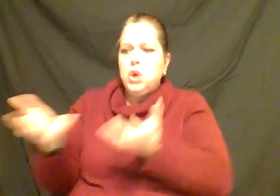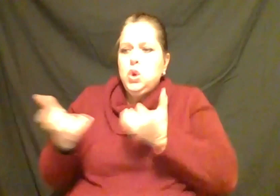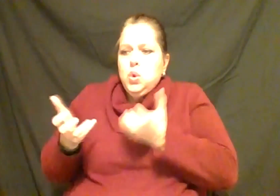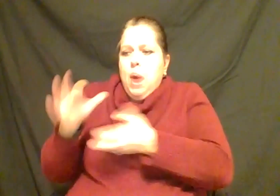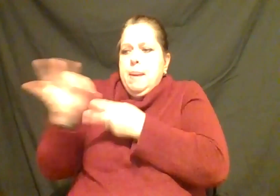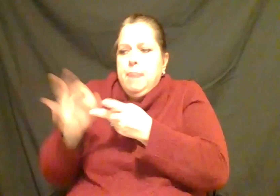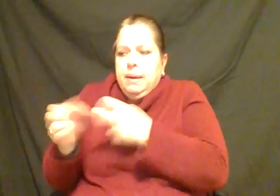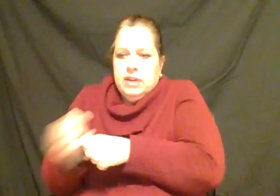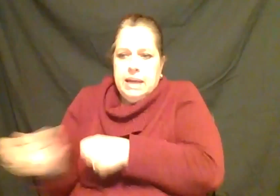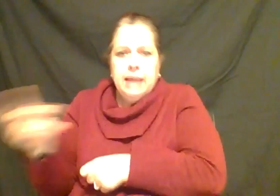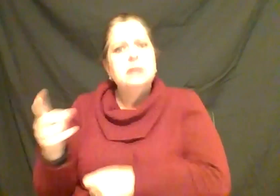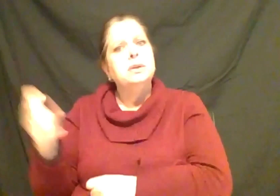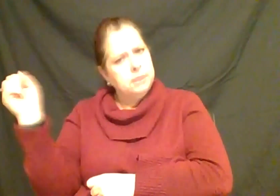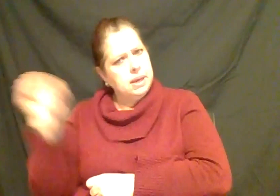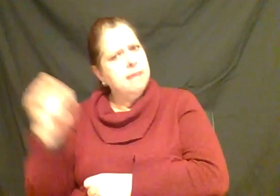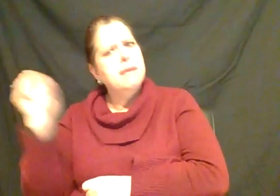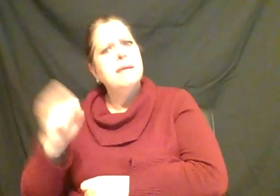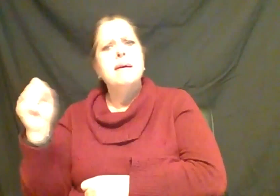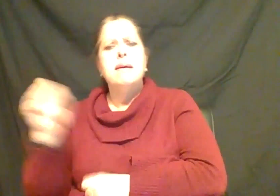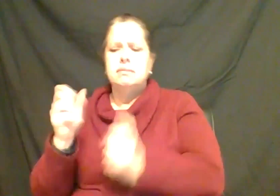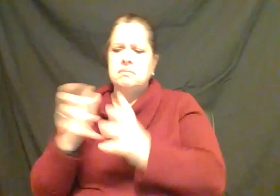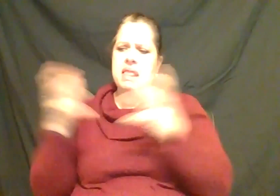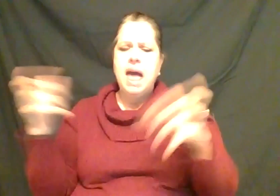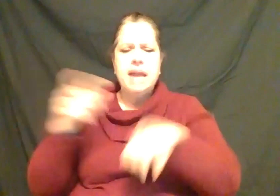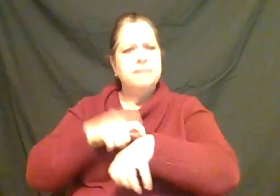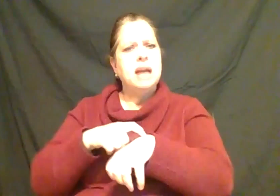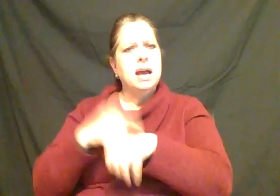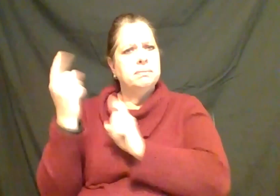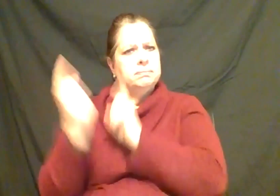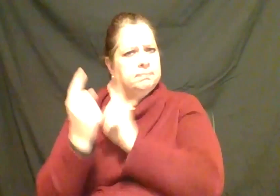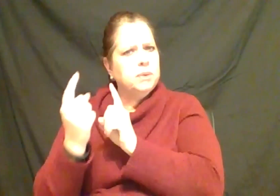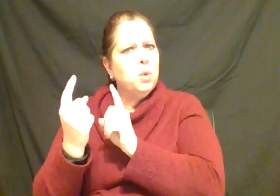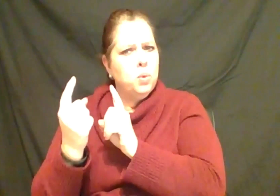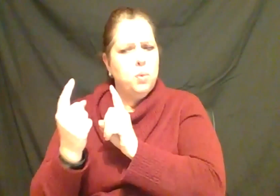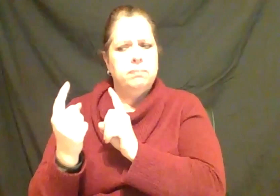year so yes we are spending time individually with students to ensure that process is robust